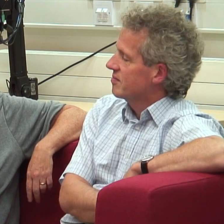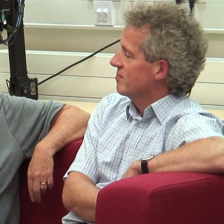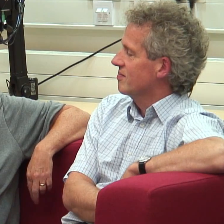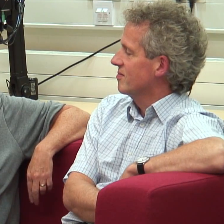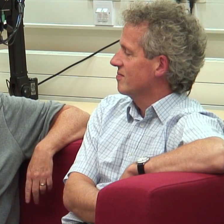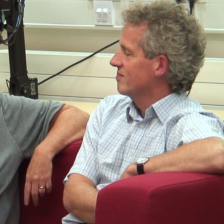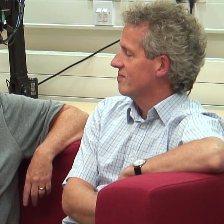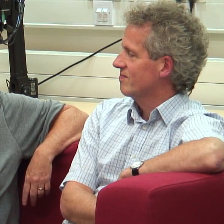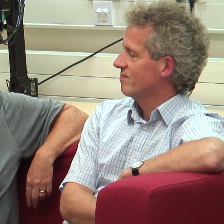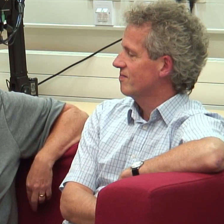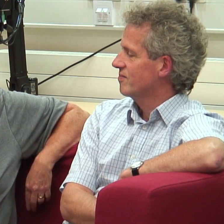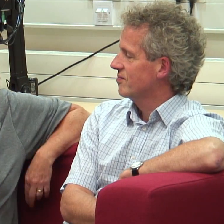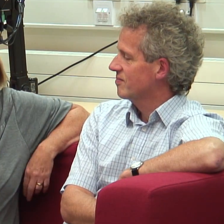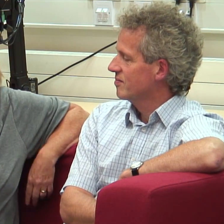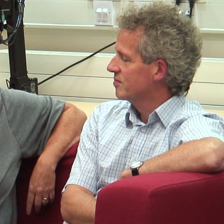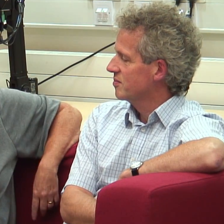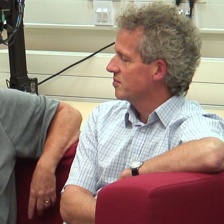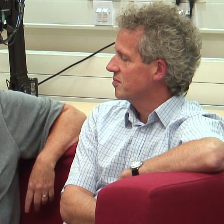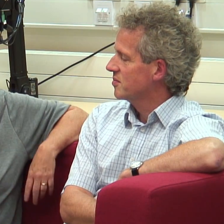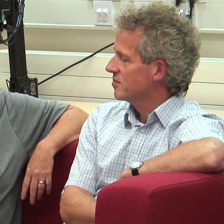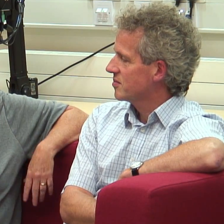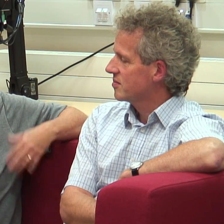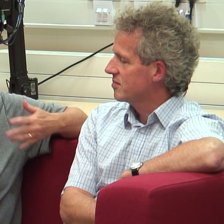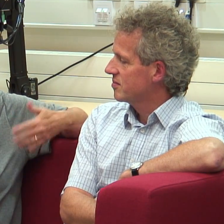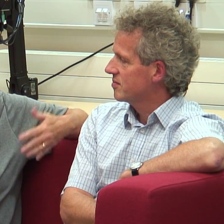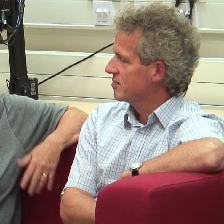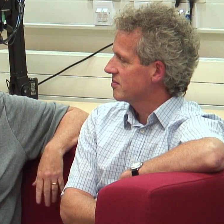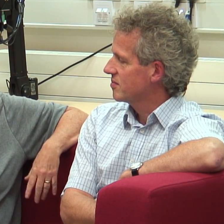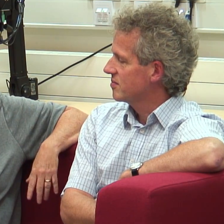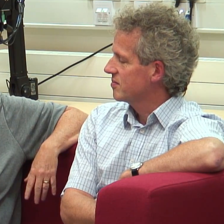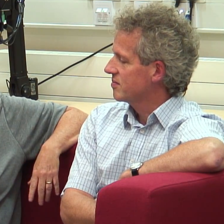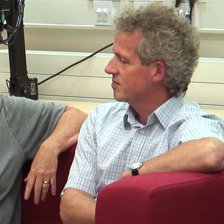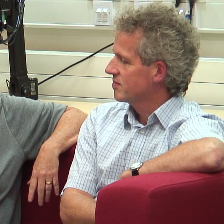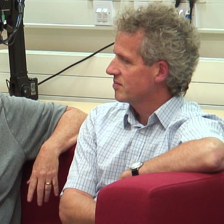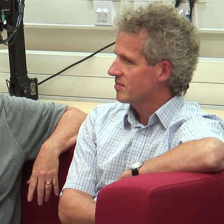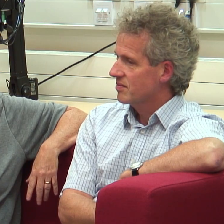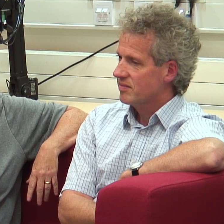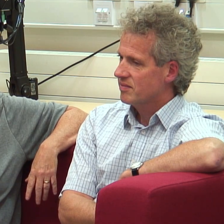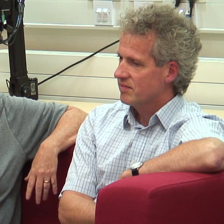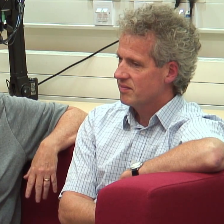The second question was just there’s this situation exists in all societies, you would